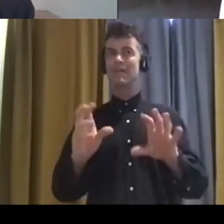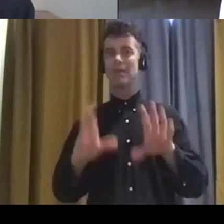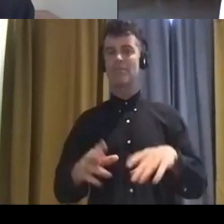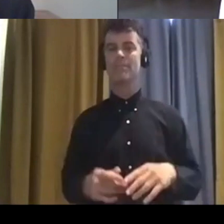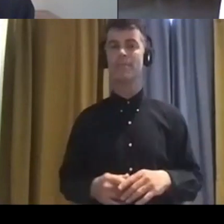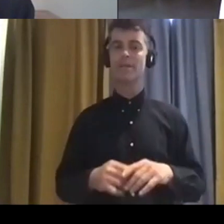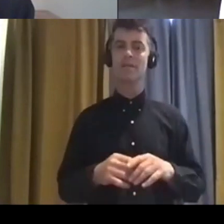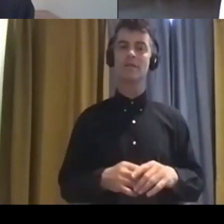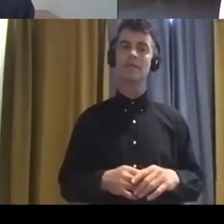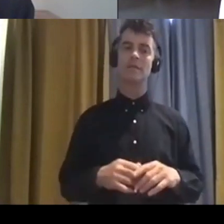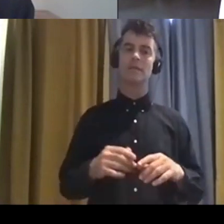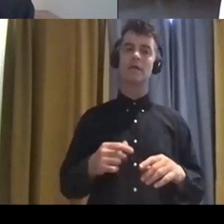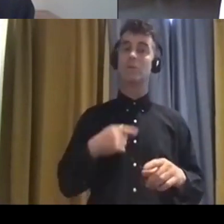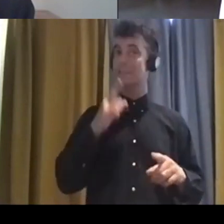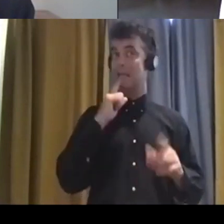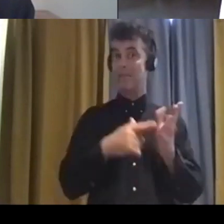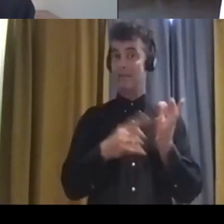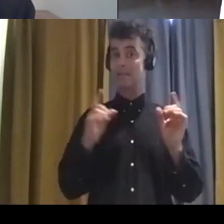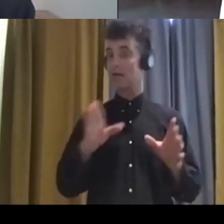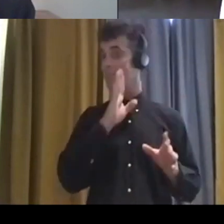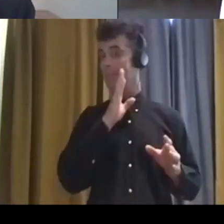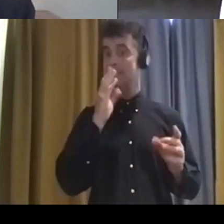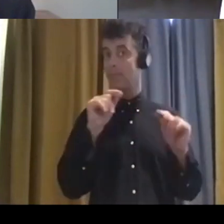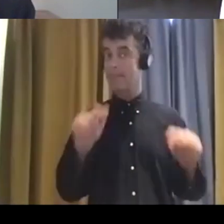As mentioned at the beginning, if you missed some of this or you'd like to go back and